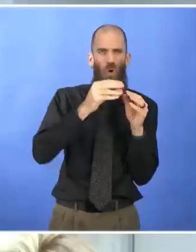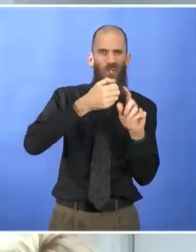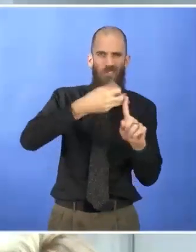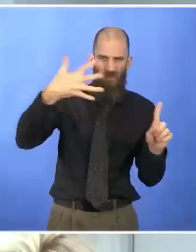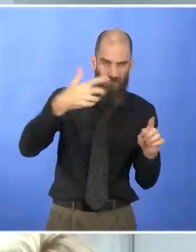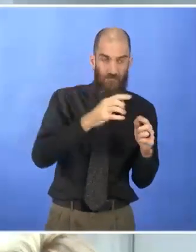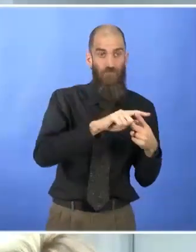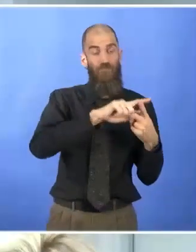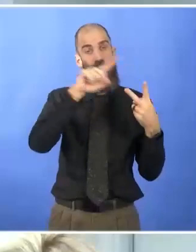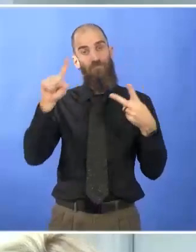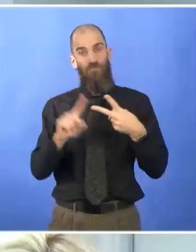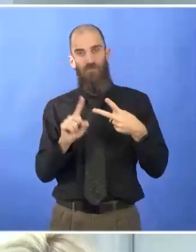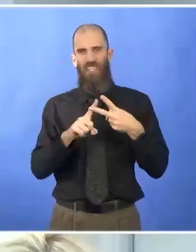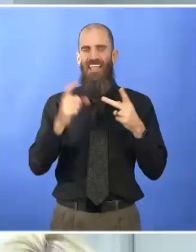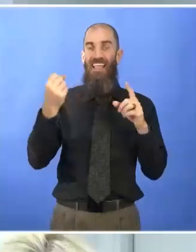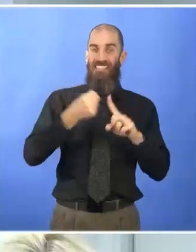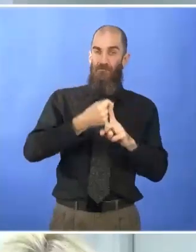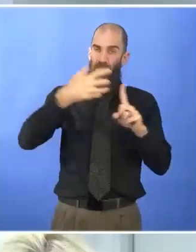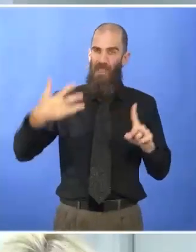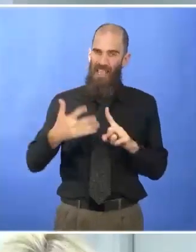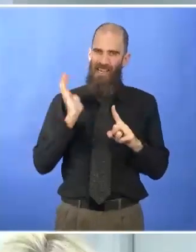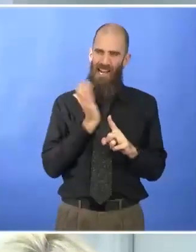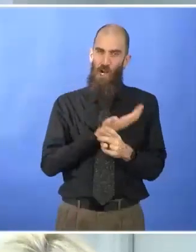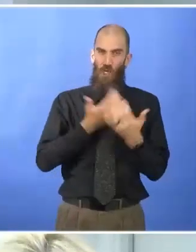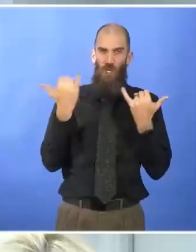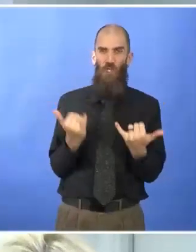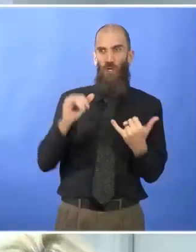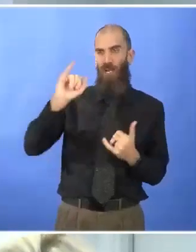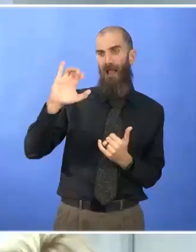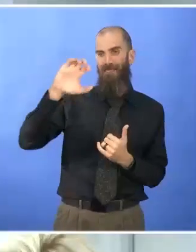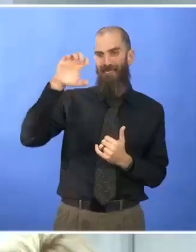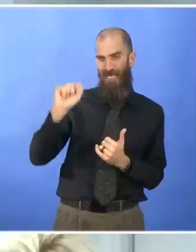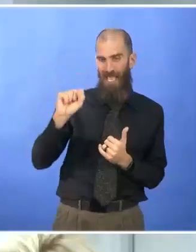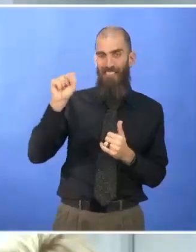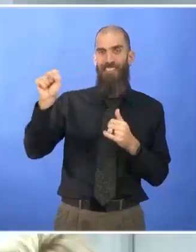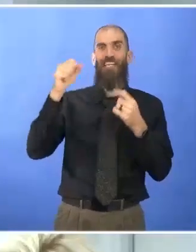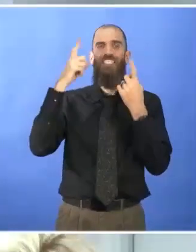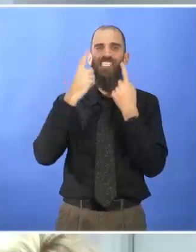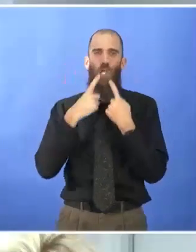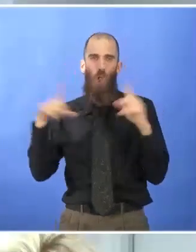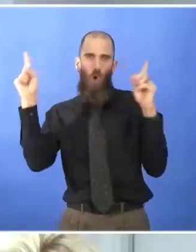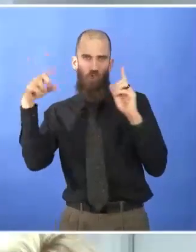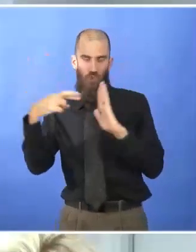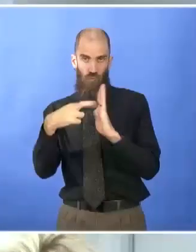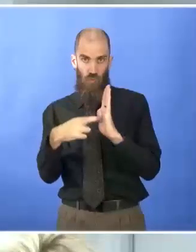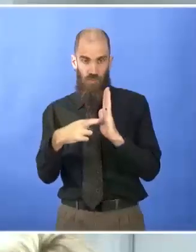DISCLOSURE RULES, MAXIMIZING THE USE OF RECENTLY SUBMITTED